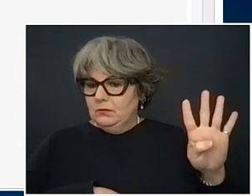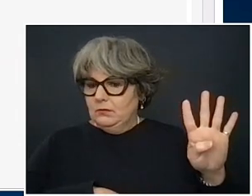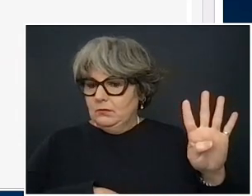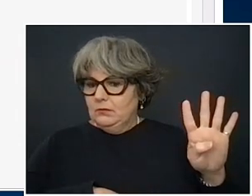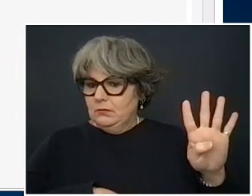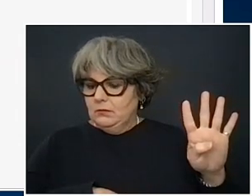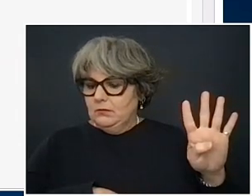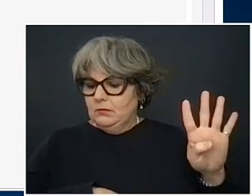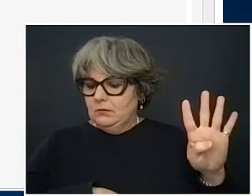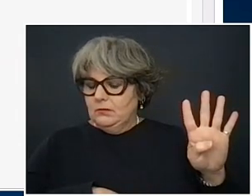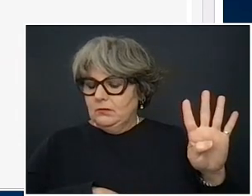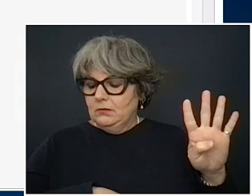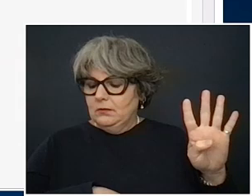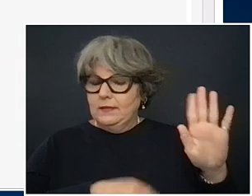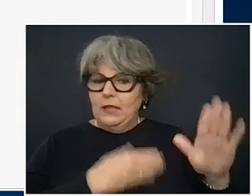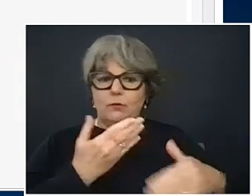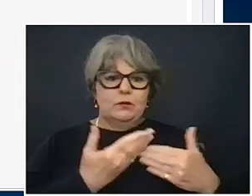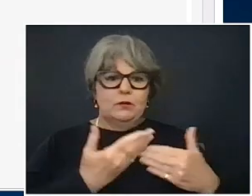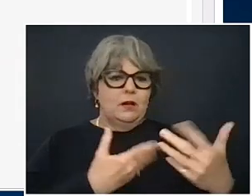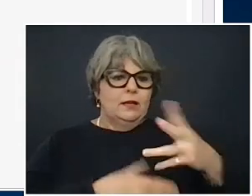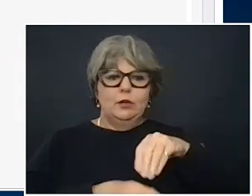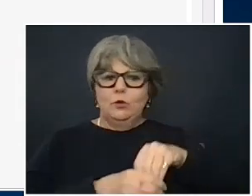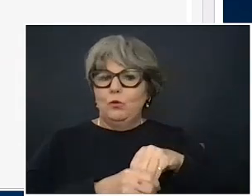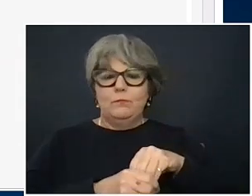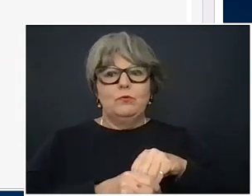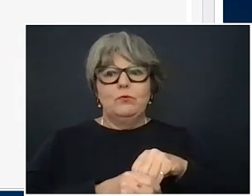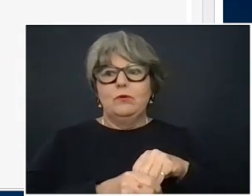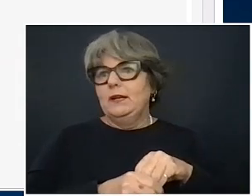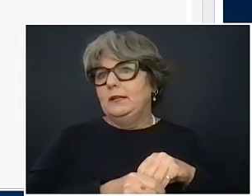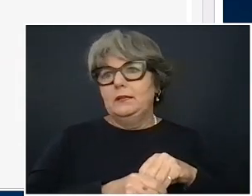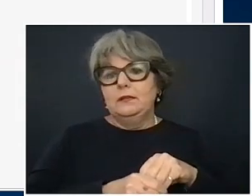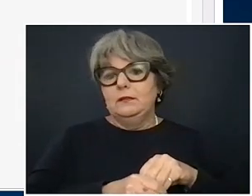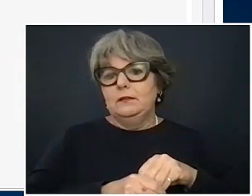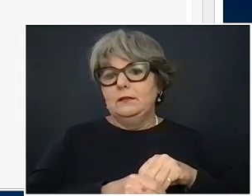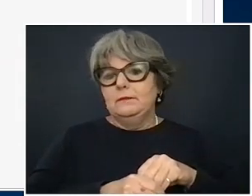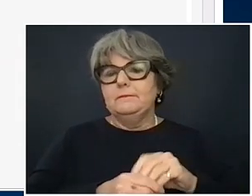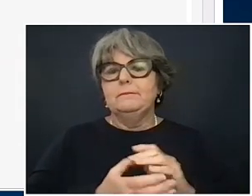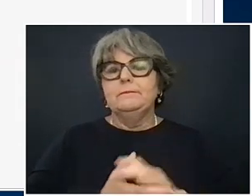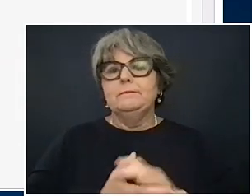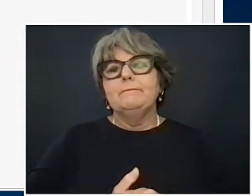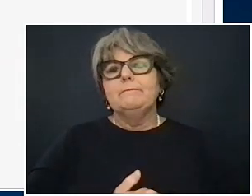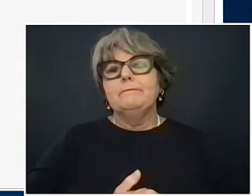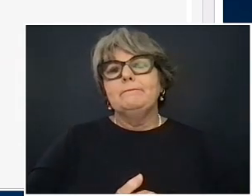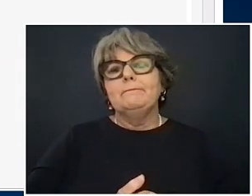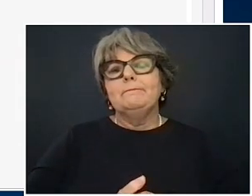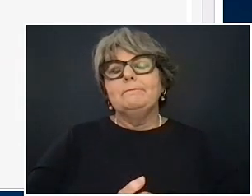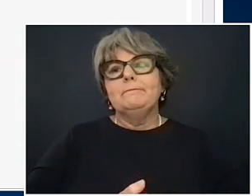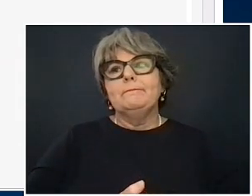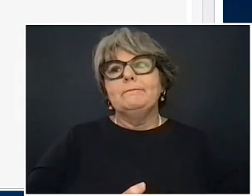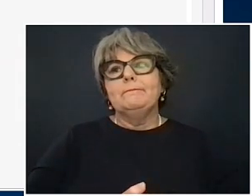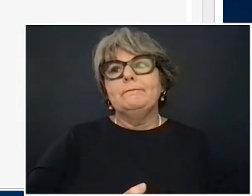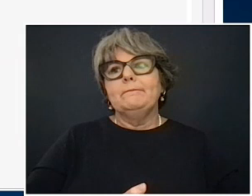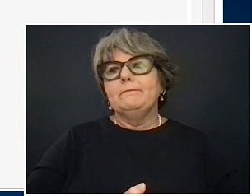incorporated. I do think, that under-